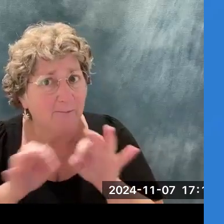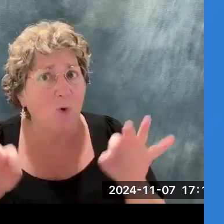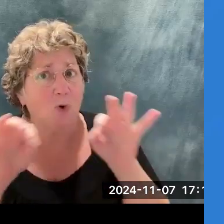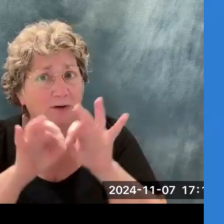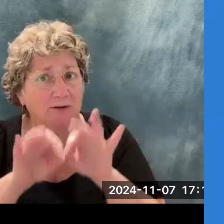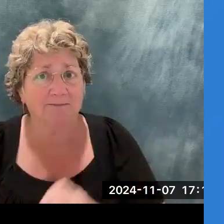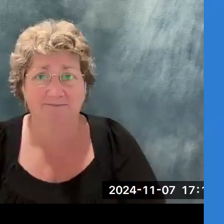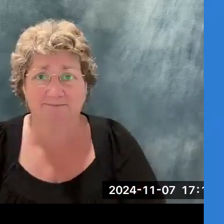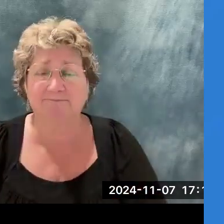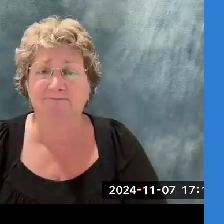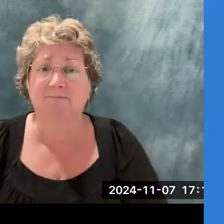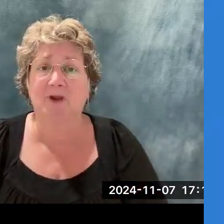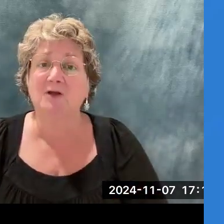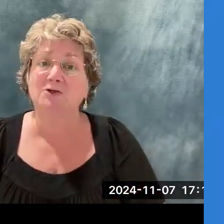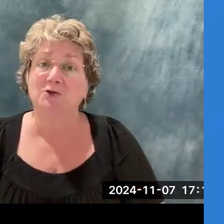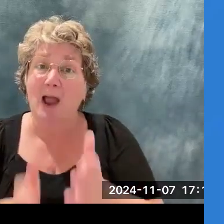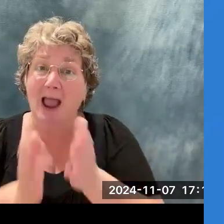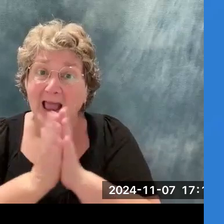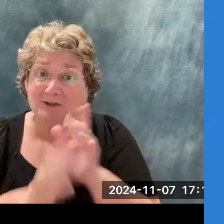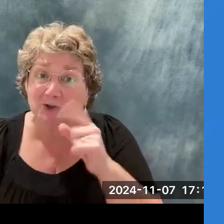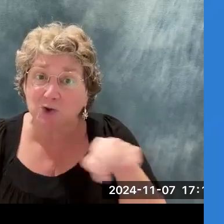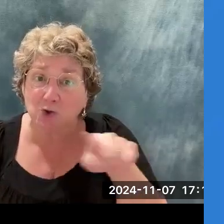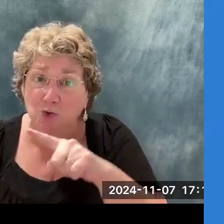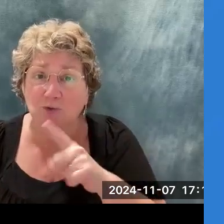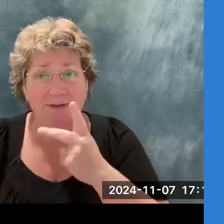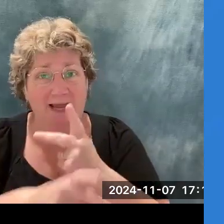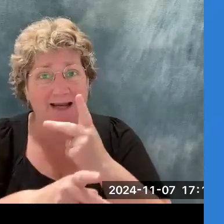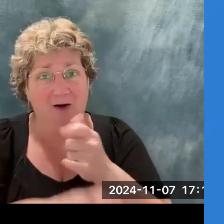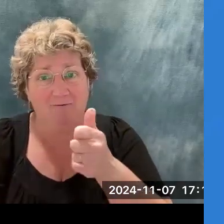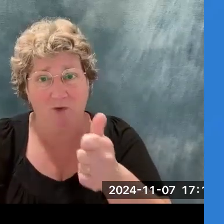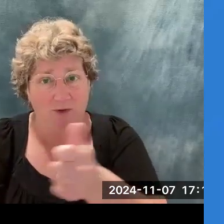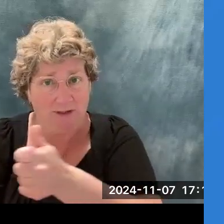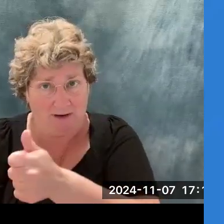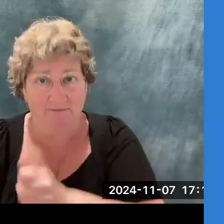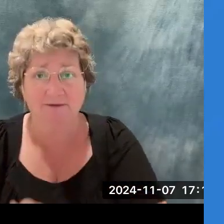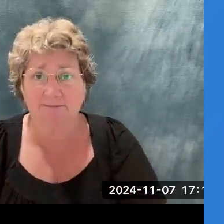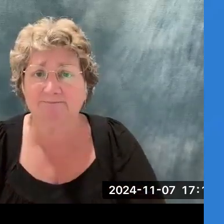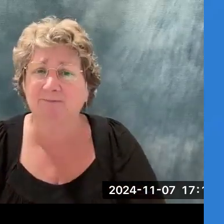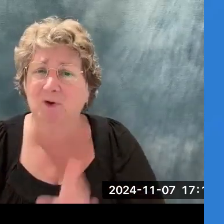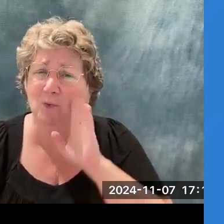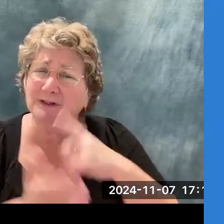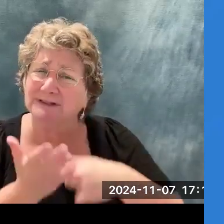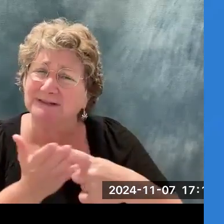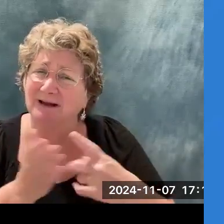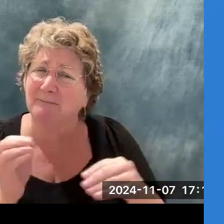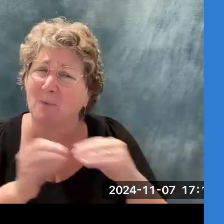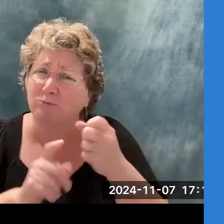care of yourselves, and we'll talk a little bit about that later as well, but really appreciate